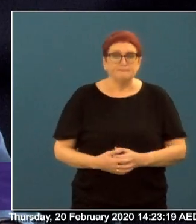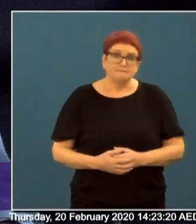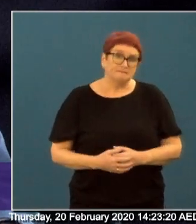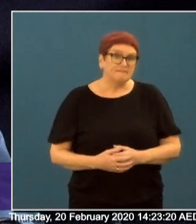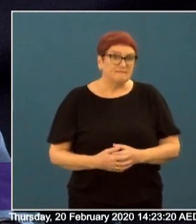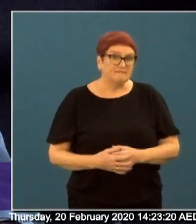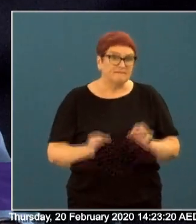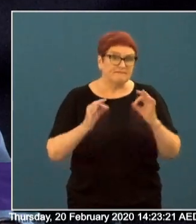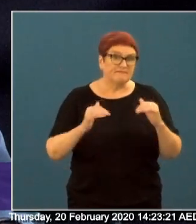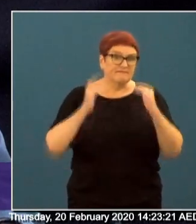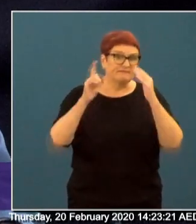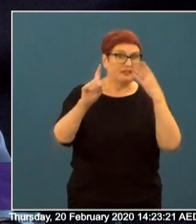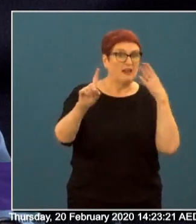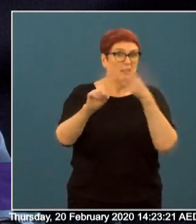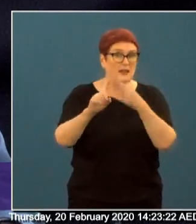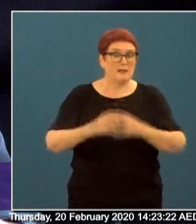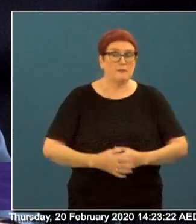I guess, our own experience is that it —